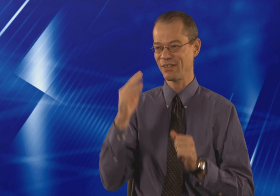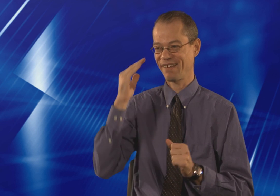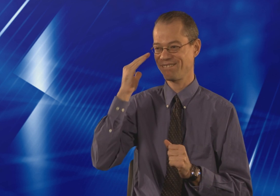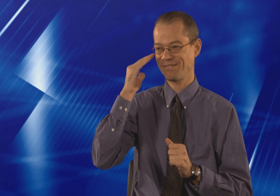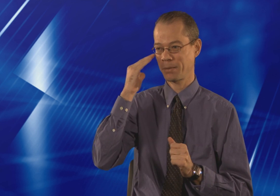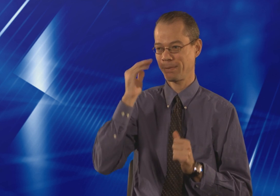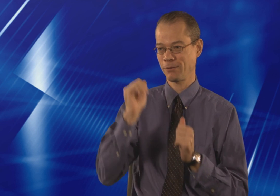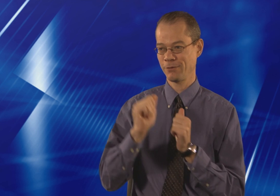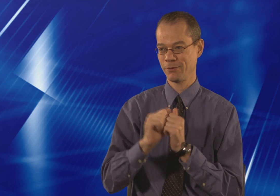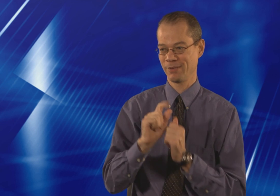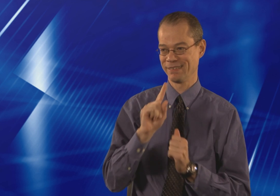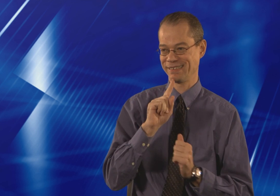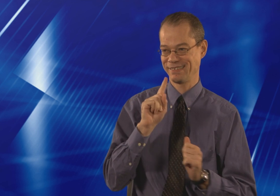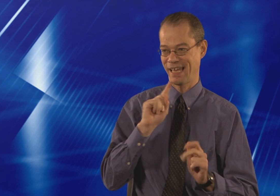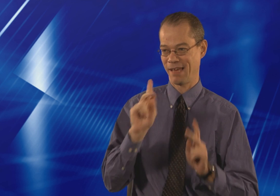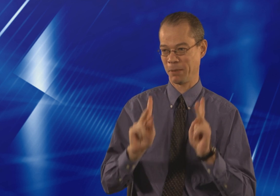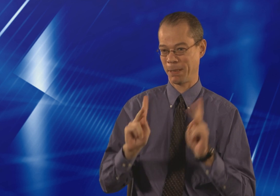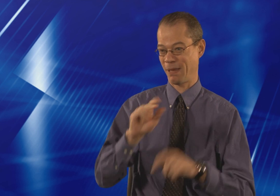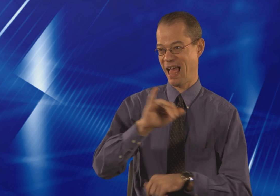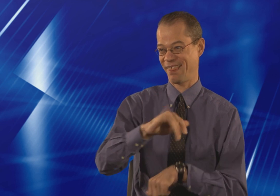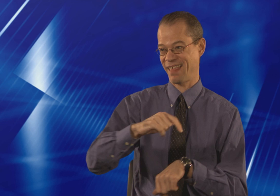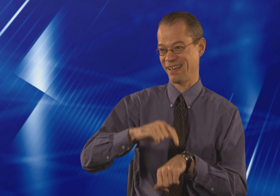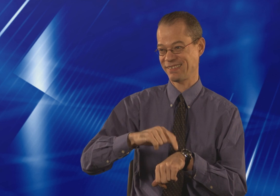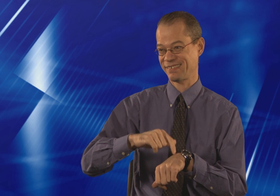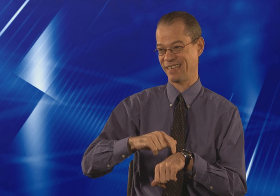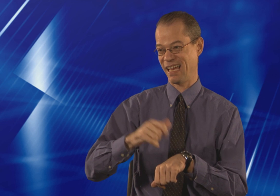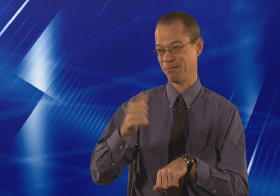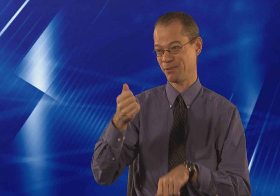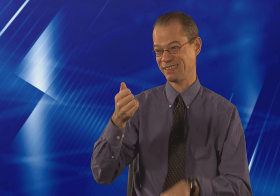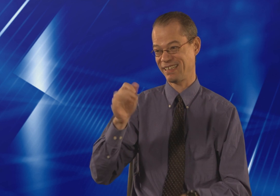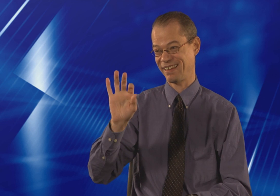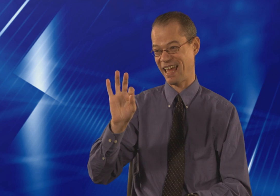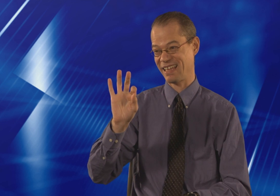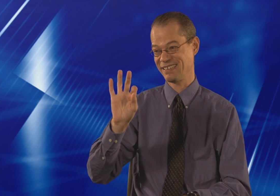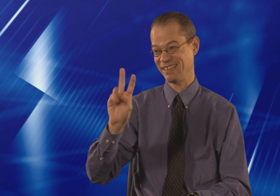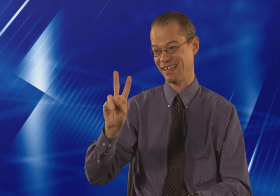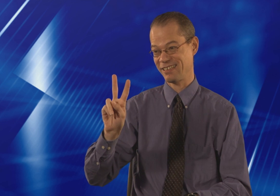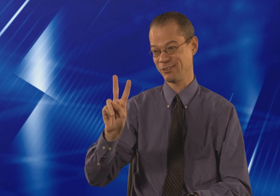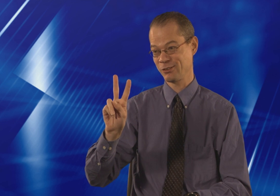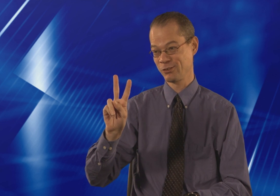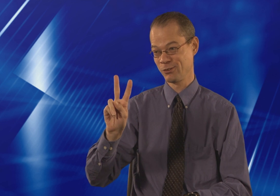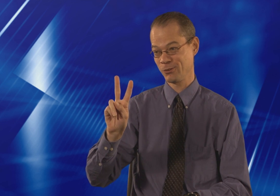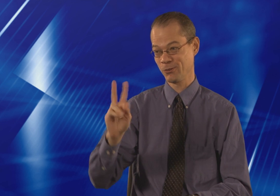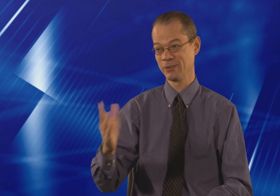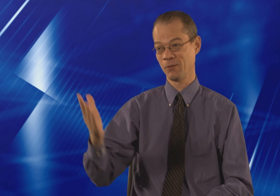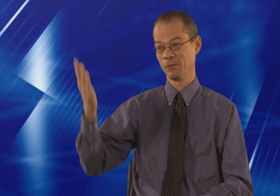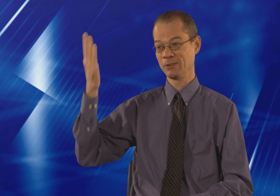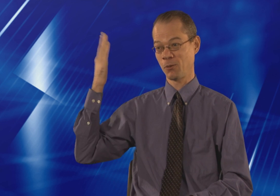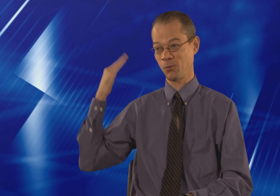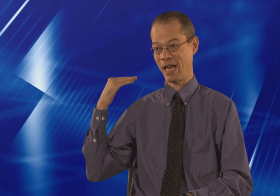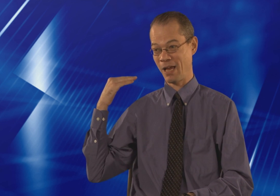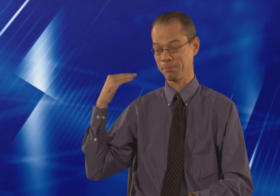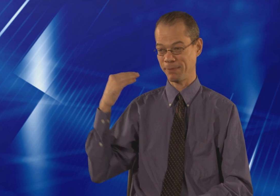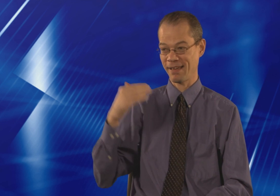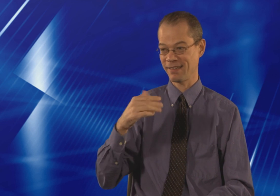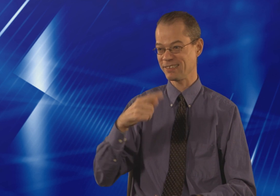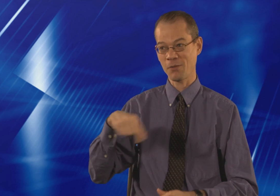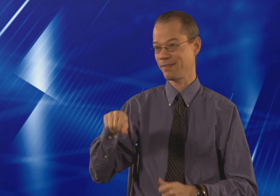Two of them were not very familiar with deaf people at that time. This was 1992. So that was way back.